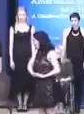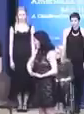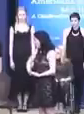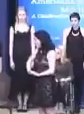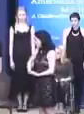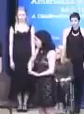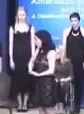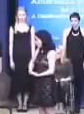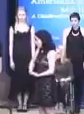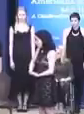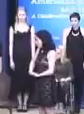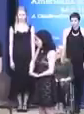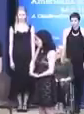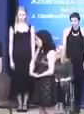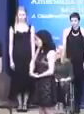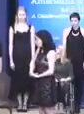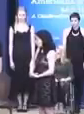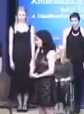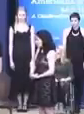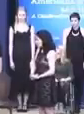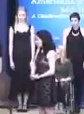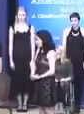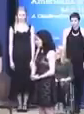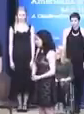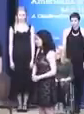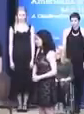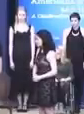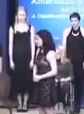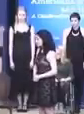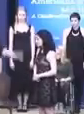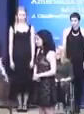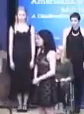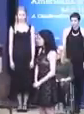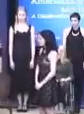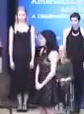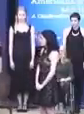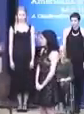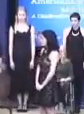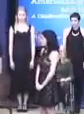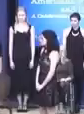[Wendla’s Mom] I honestly don’t know what I’ve done to deserve this kind of talk!